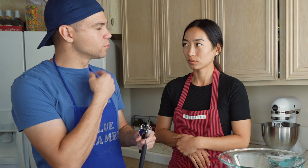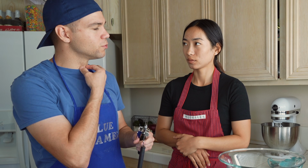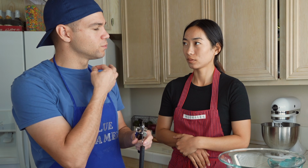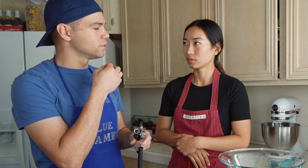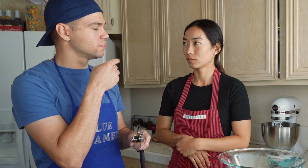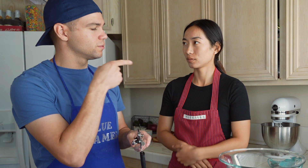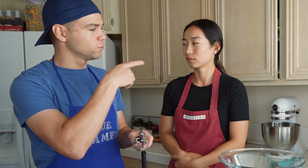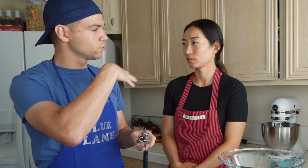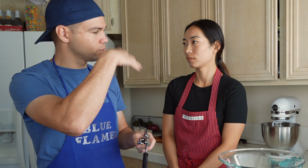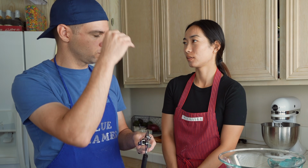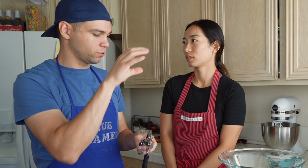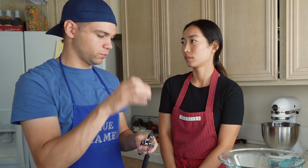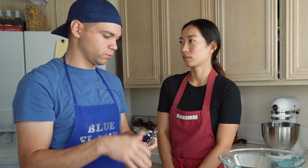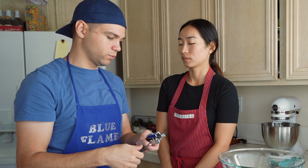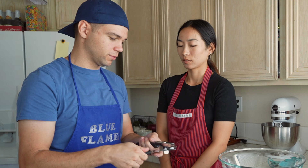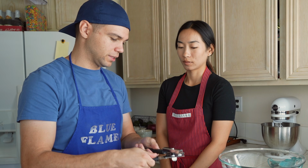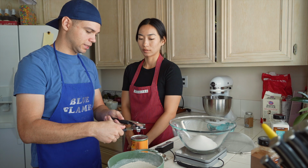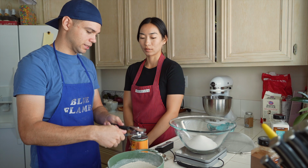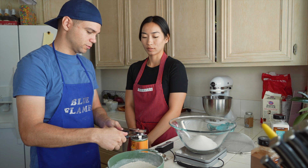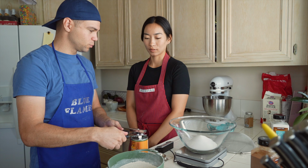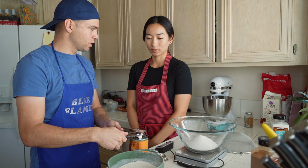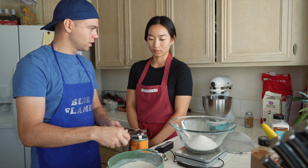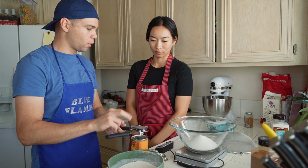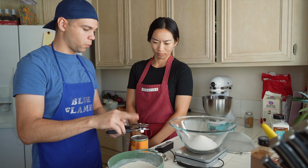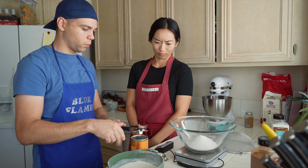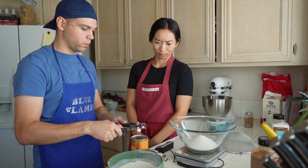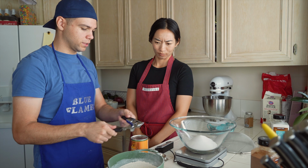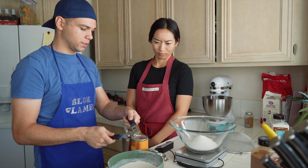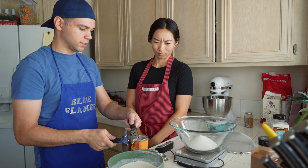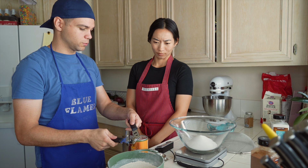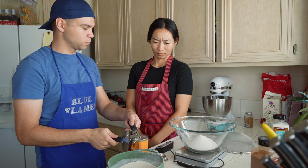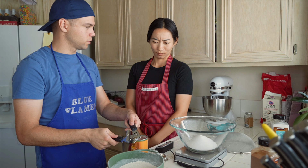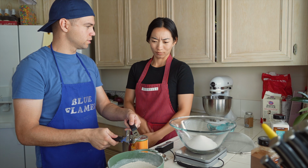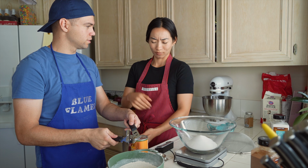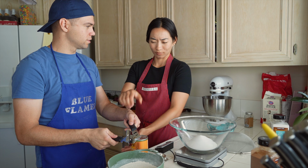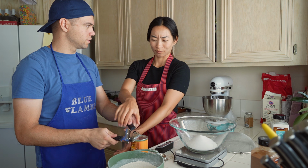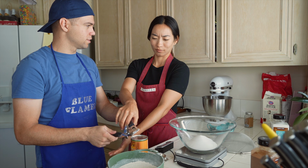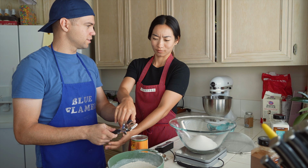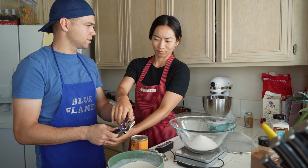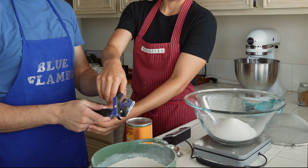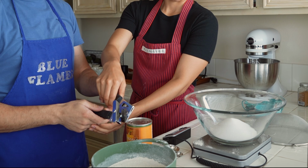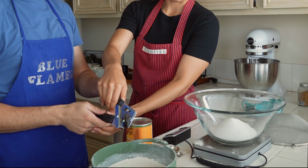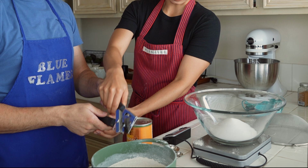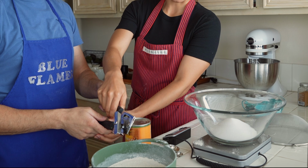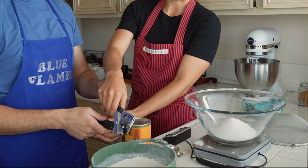R:hey I'm curious did you learn to do it this way or that way? E: this way